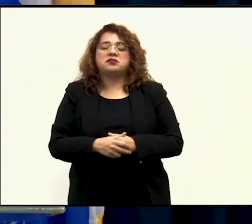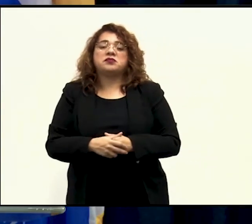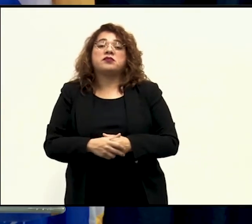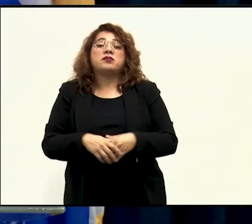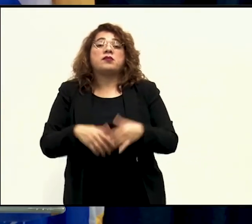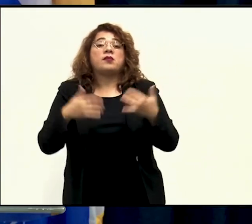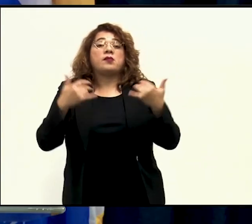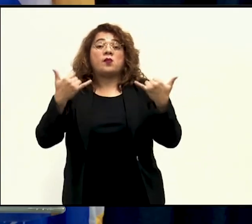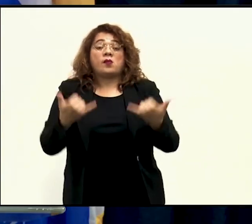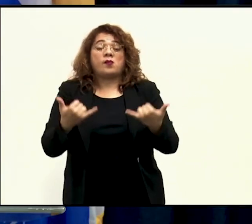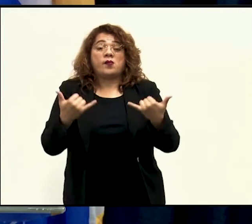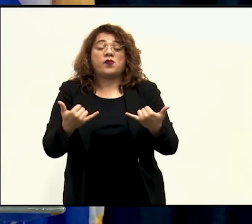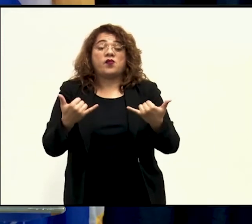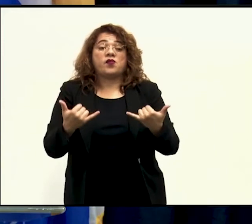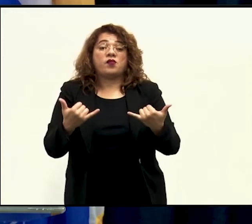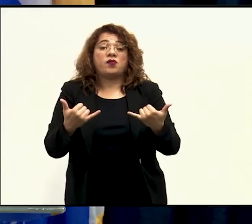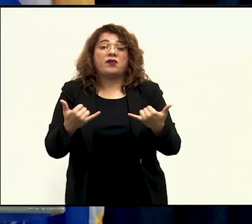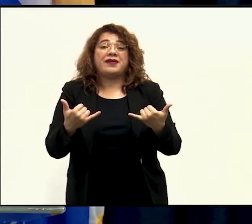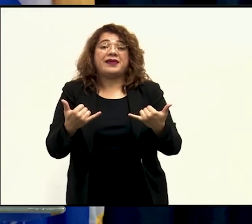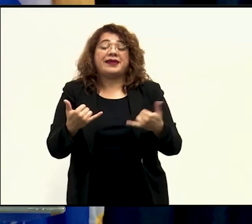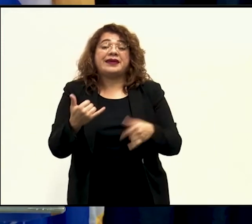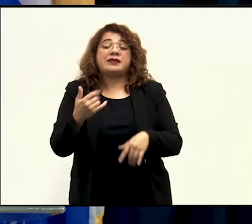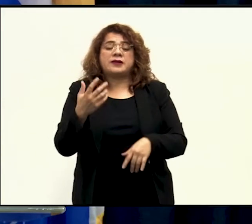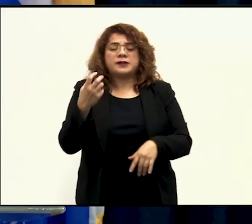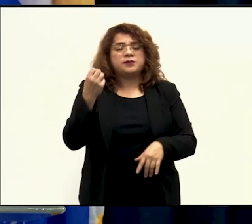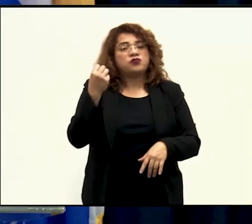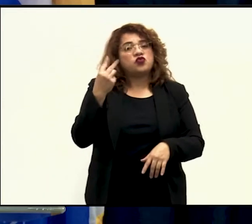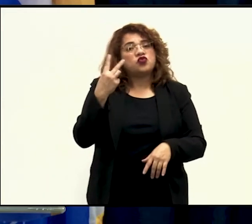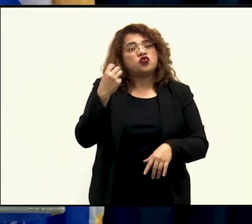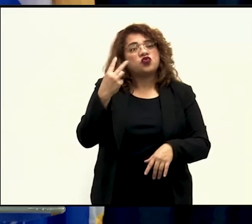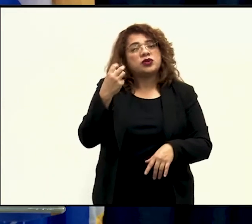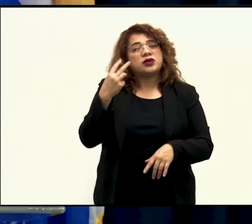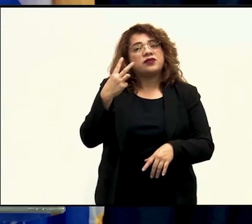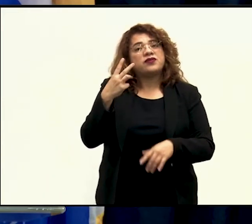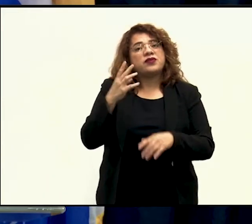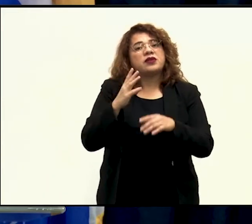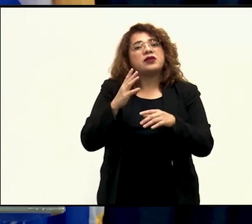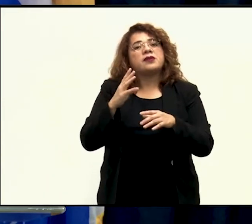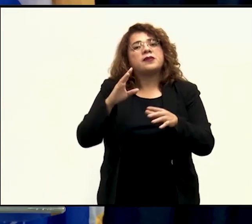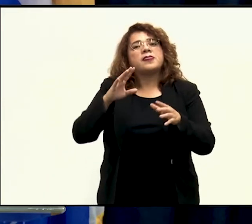We don't currently have the 12 plus in terms of overall population.